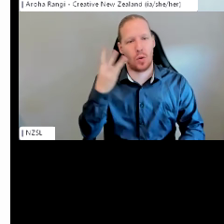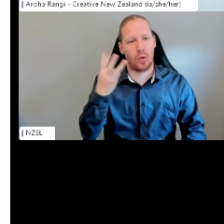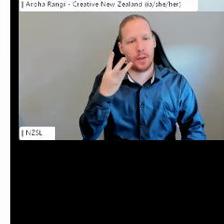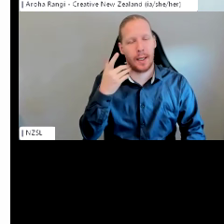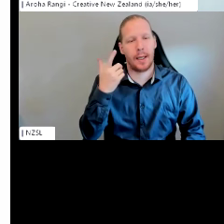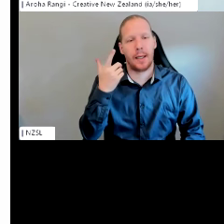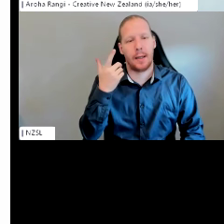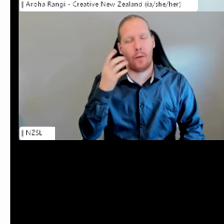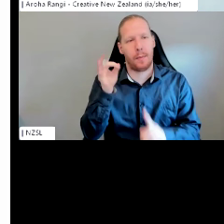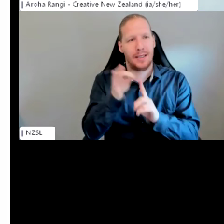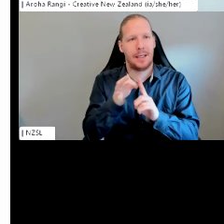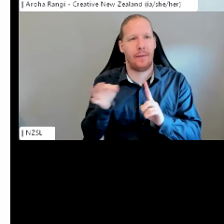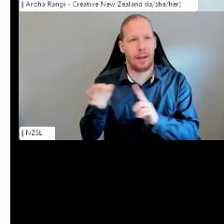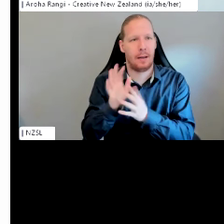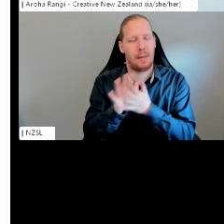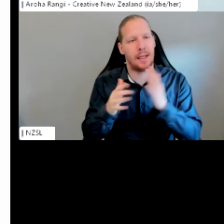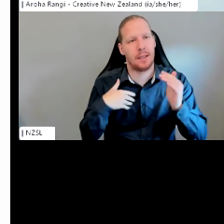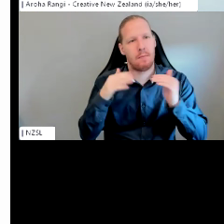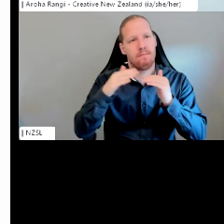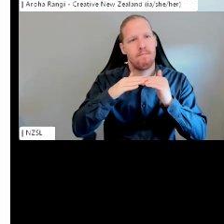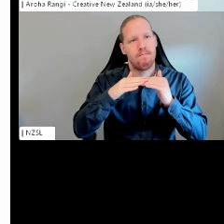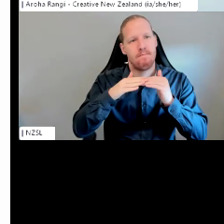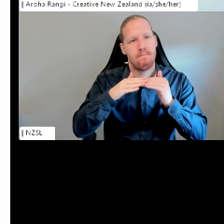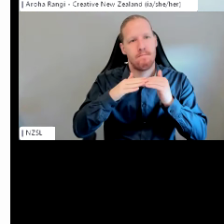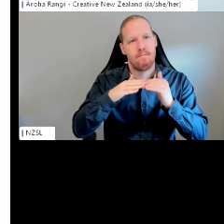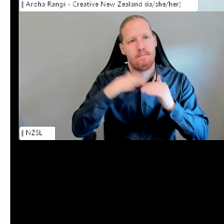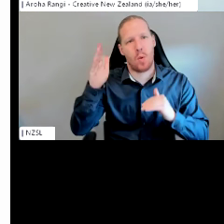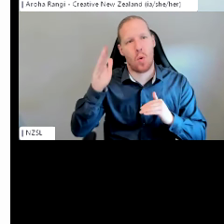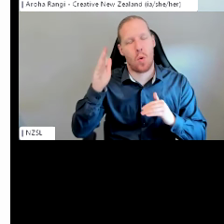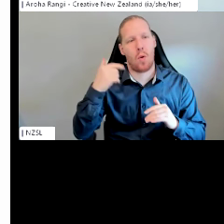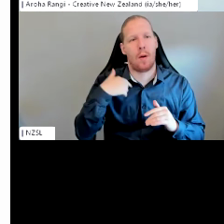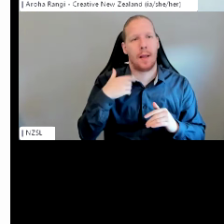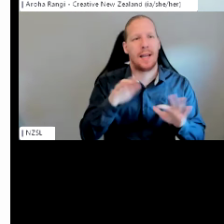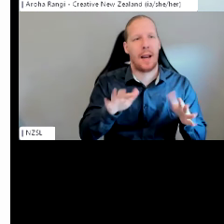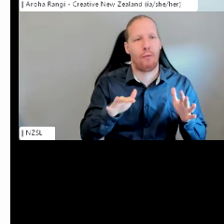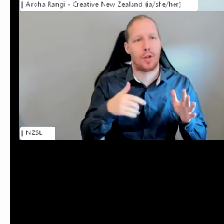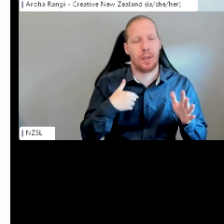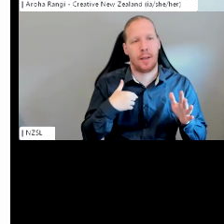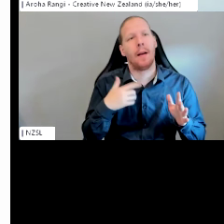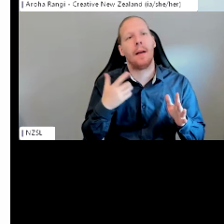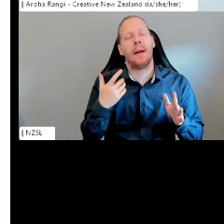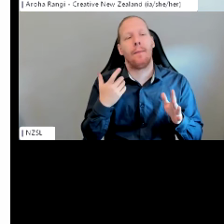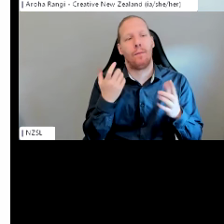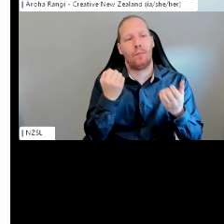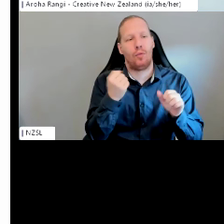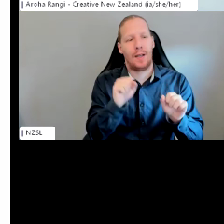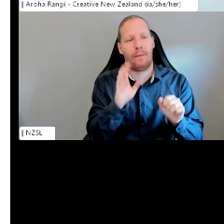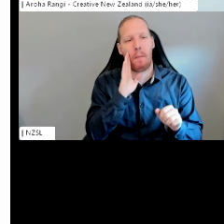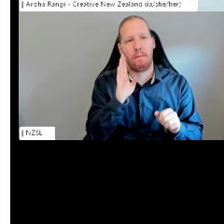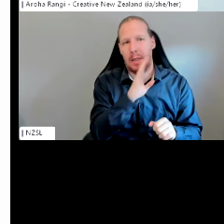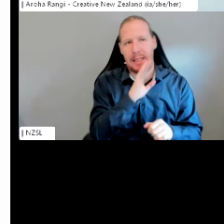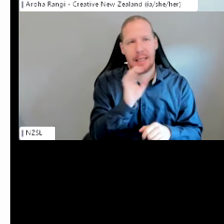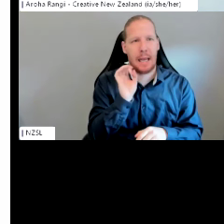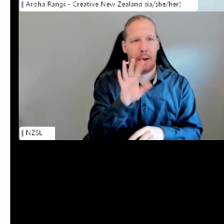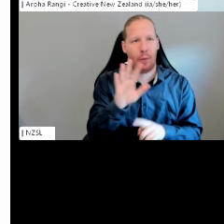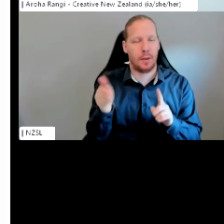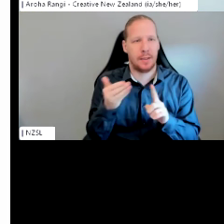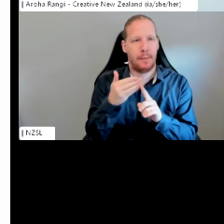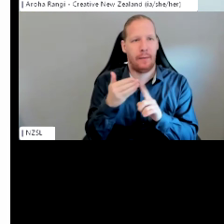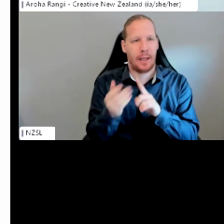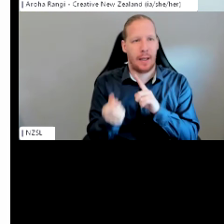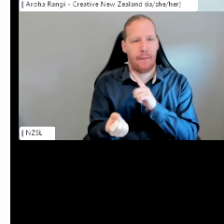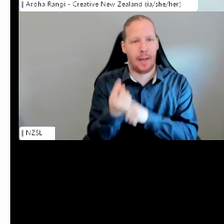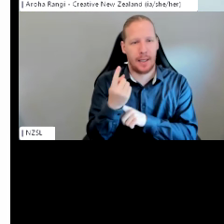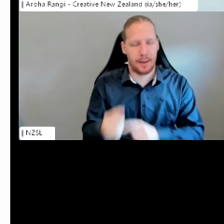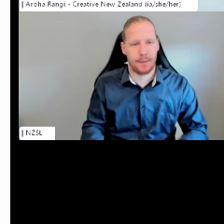is. So this is prevented from attending a specific event. Um so uh Māori people are more are 9% more